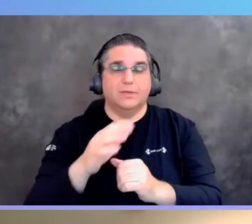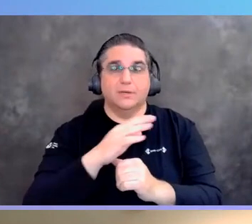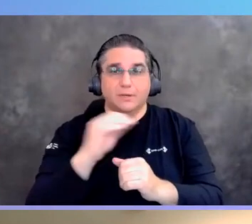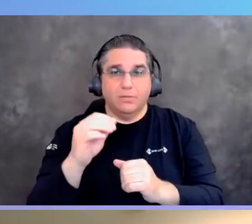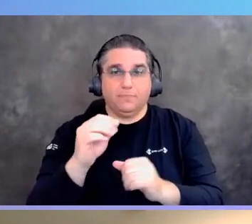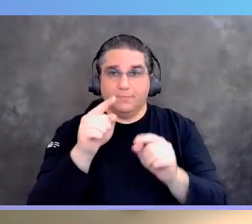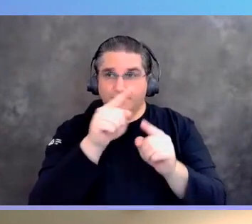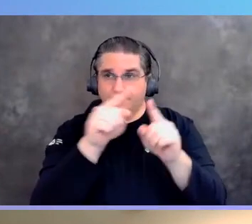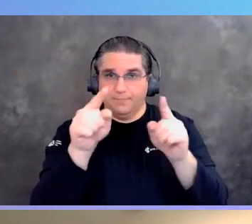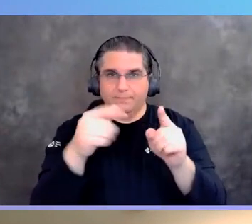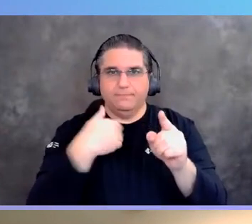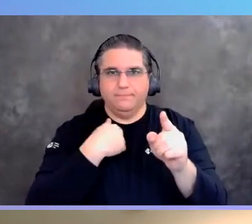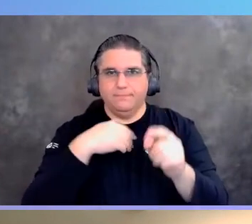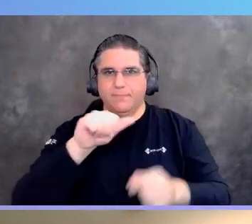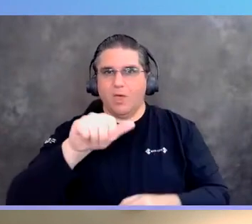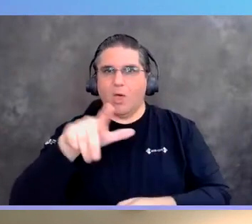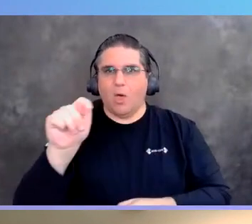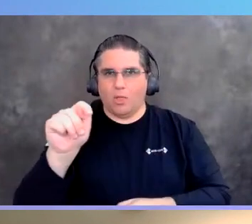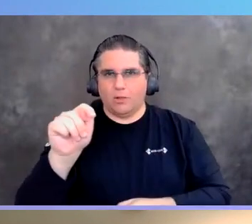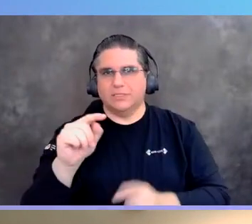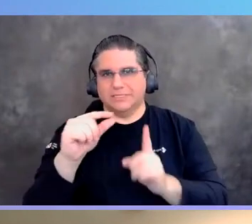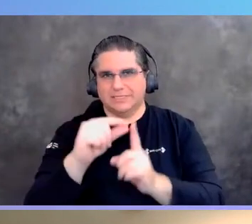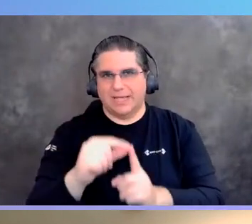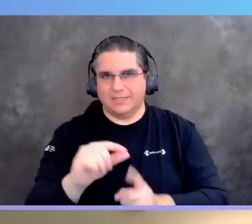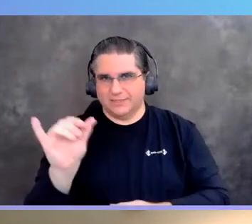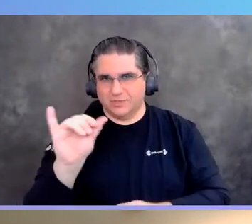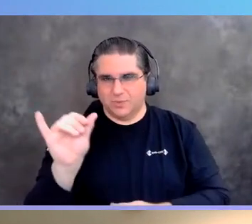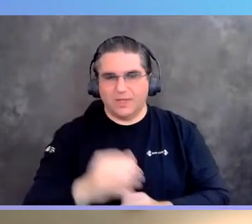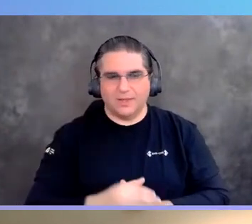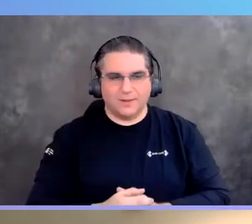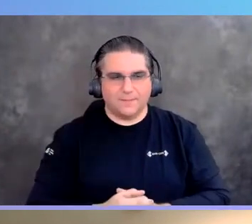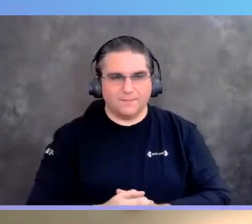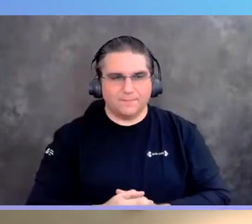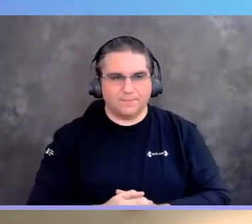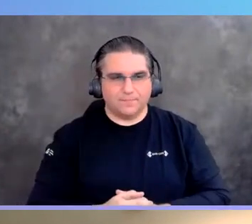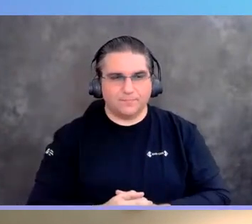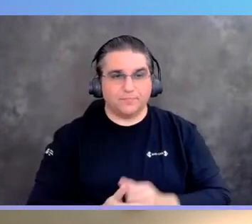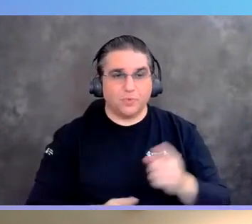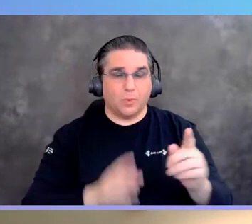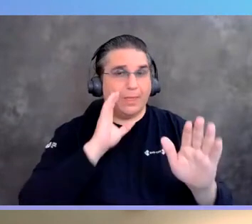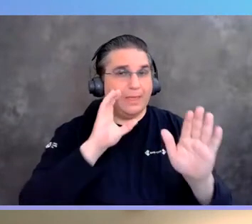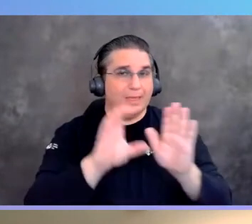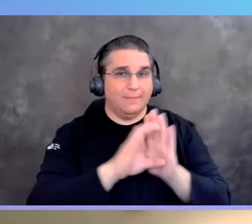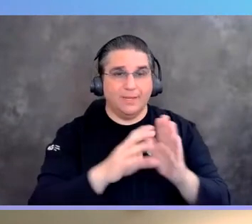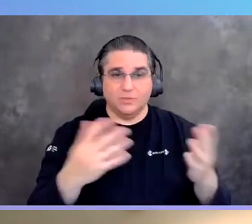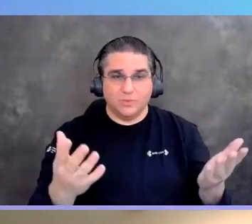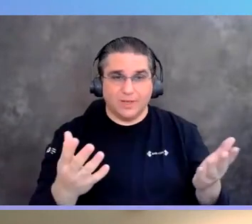text. Um this this image is of Helen Keller, uh, with links to